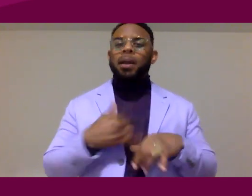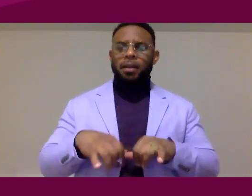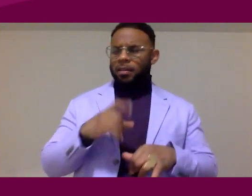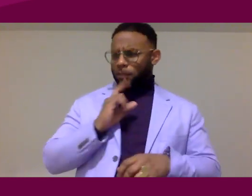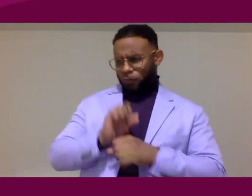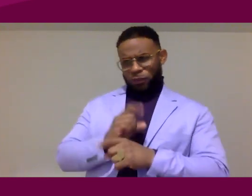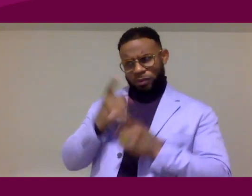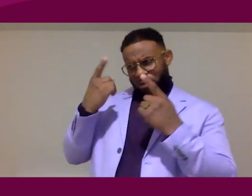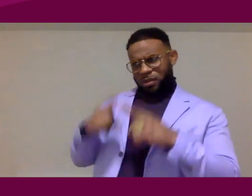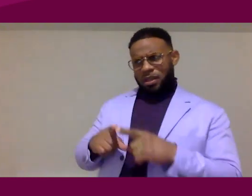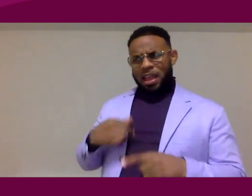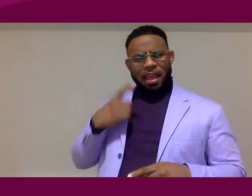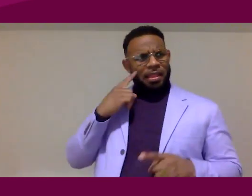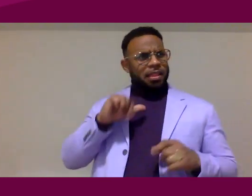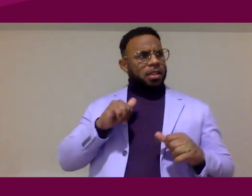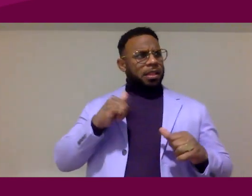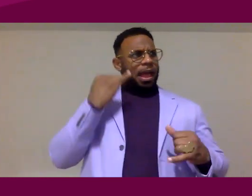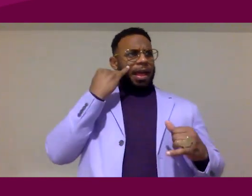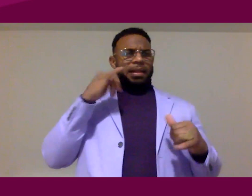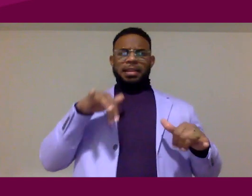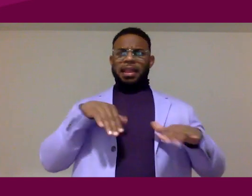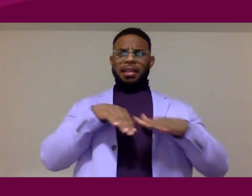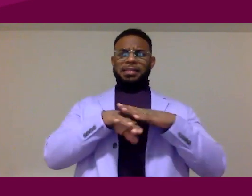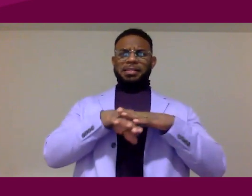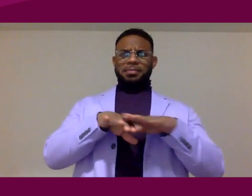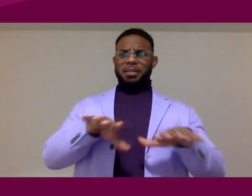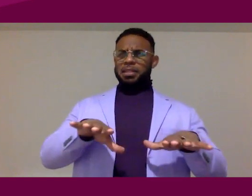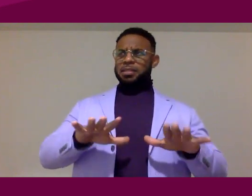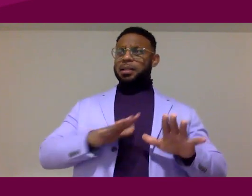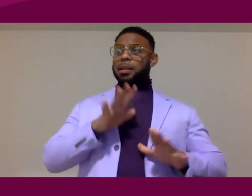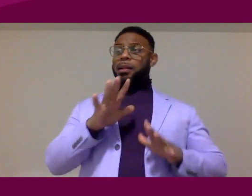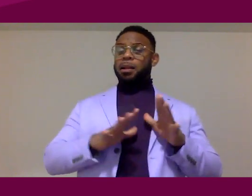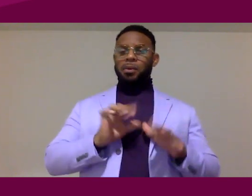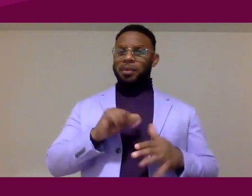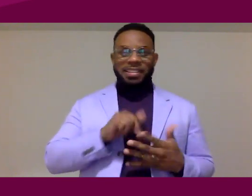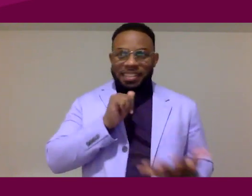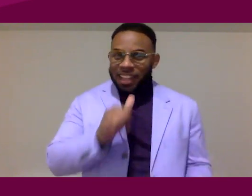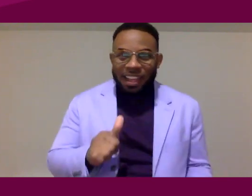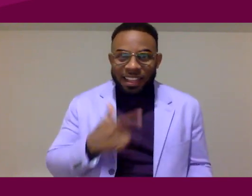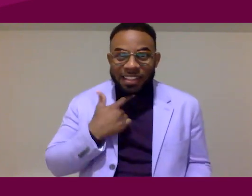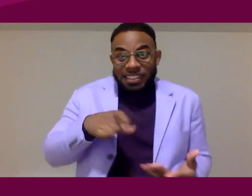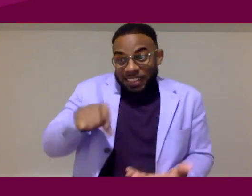I think there's this notion that accessibility is a luxury when it's not. It's a necessity.